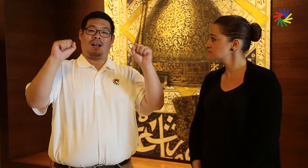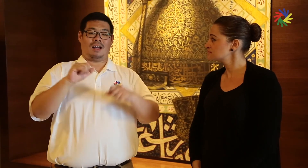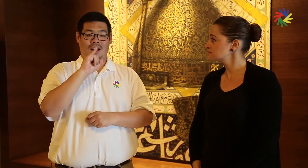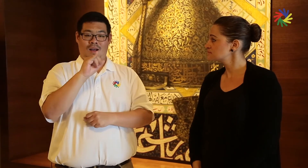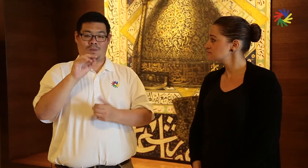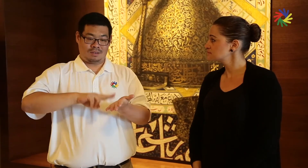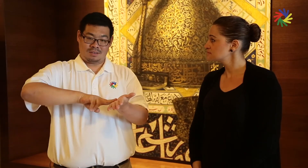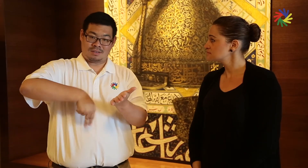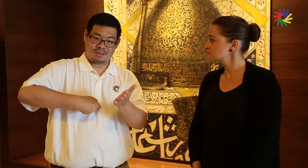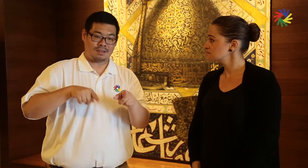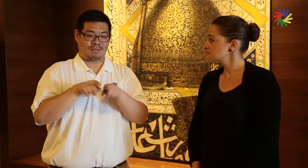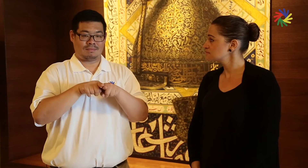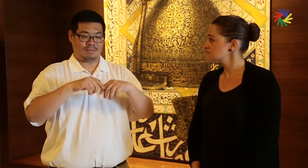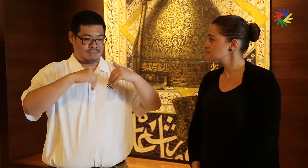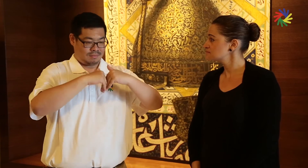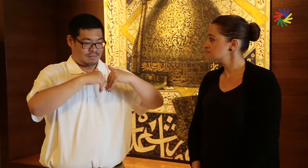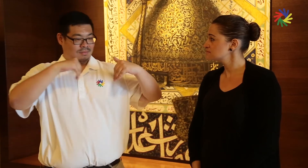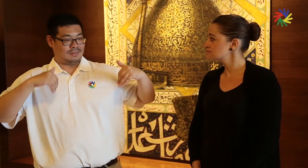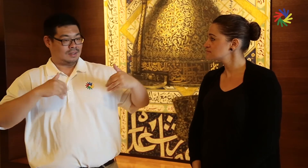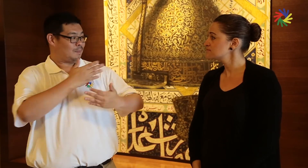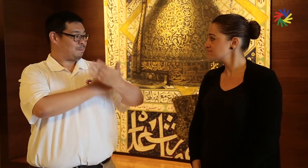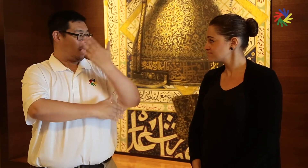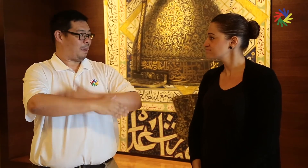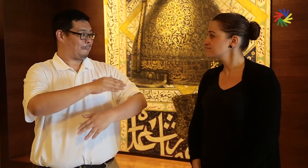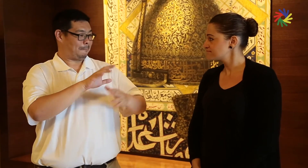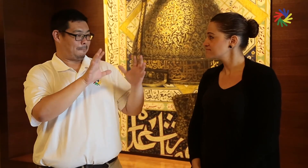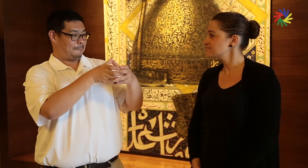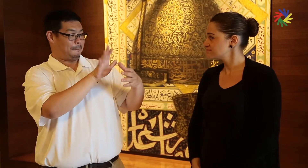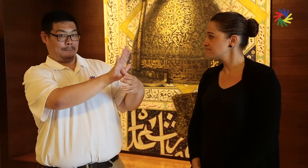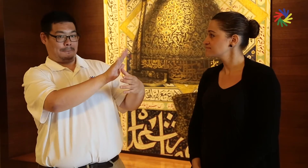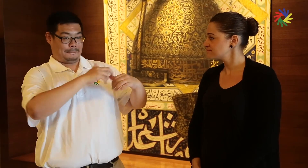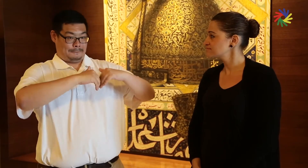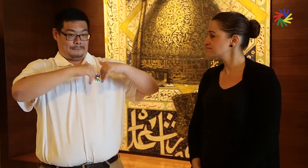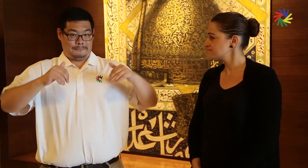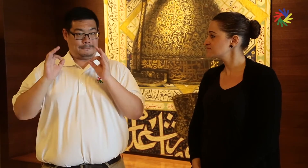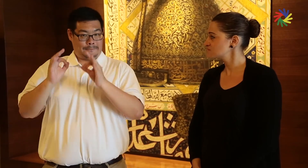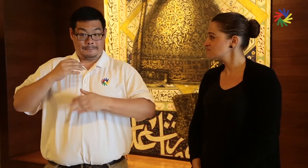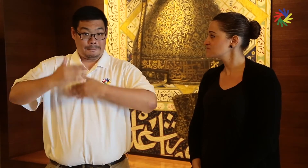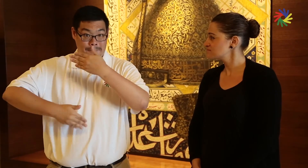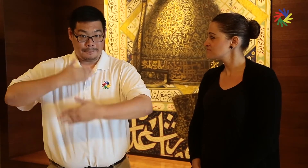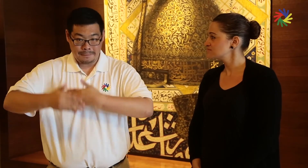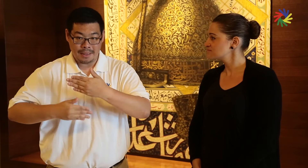IOC and ICSD were pleased to sign a Memorandum of Understanding nearly two years ago that